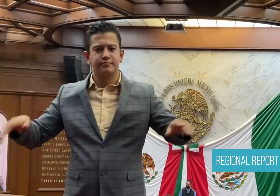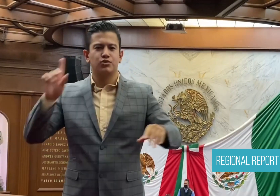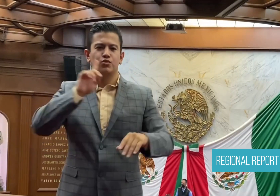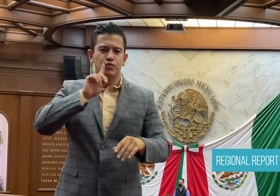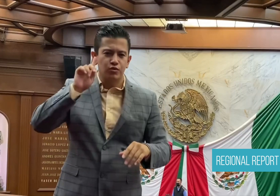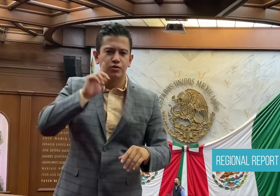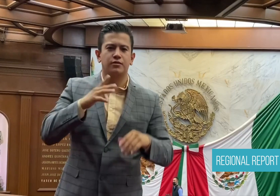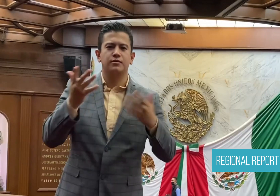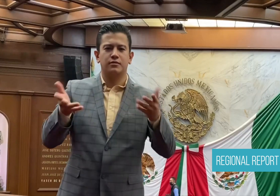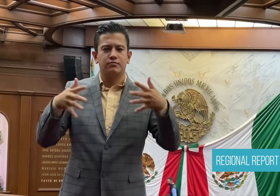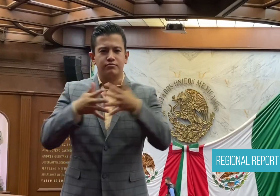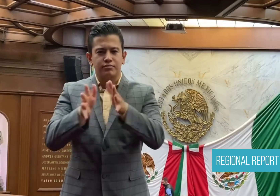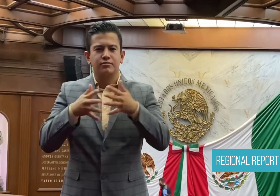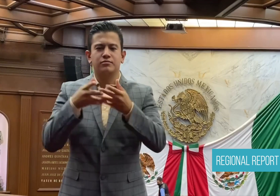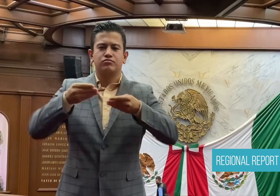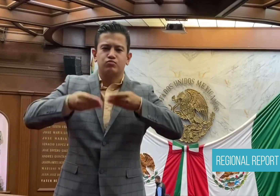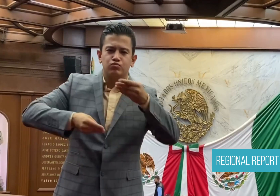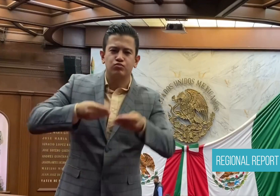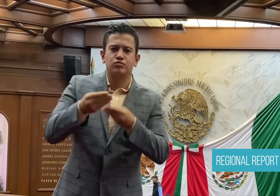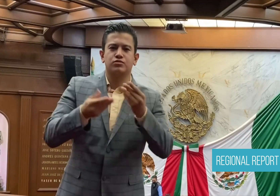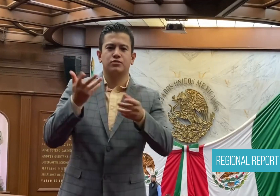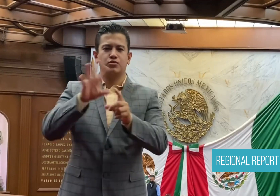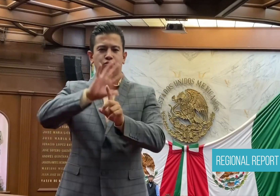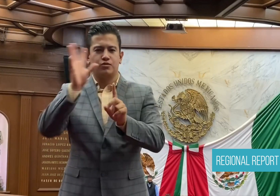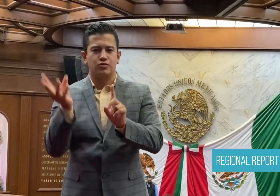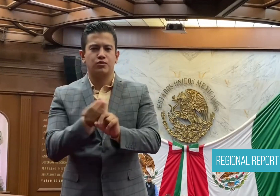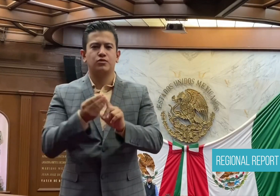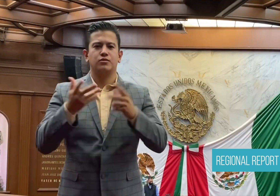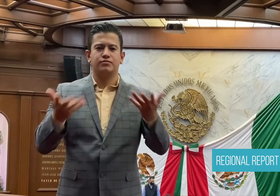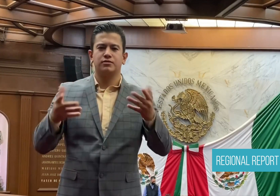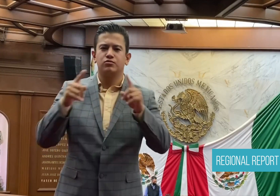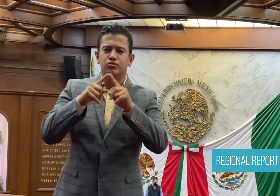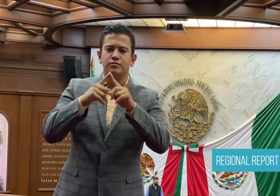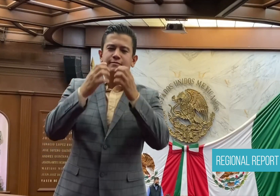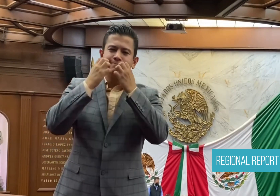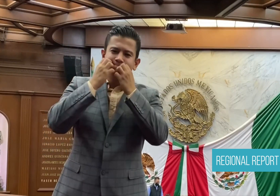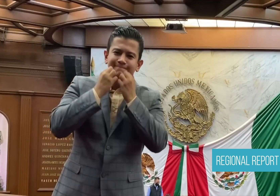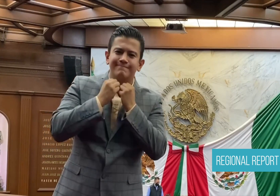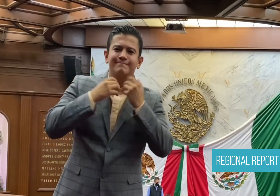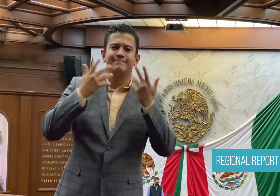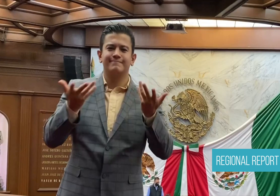their identities. Secondly, their health. It is important